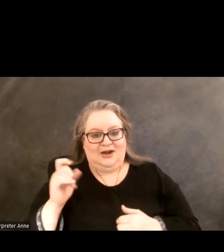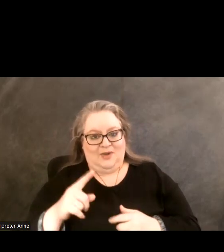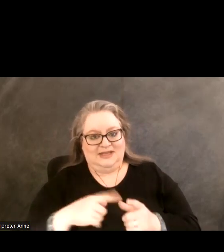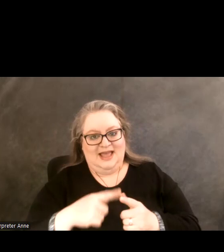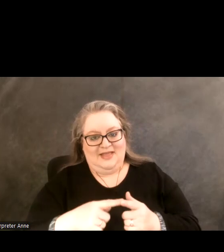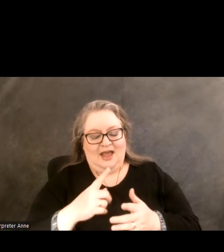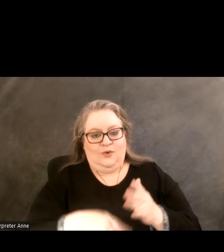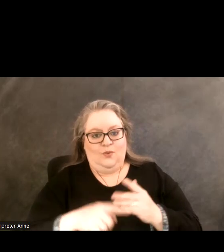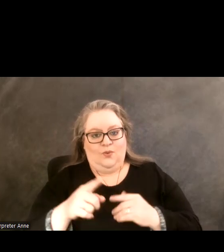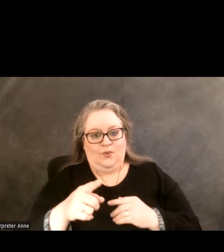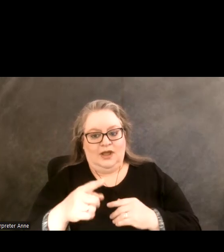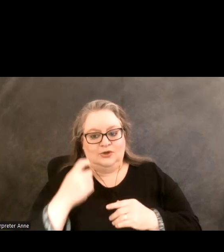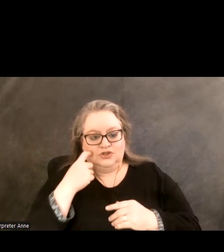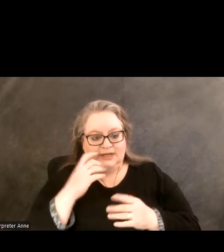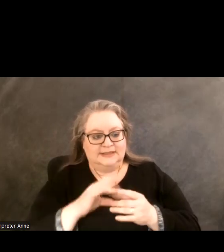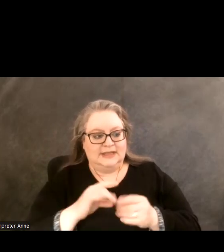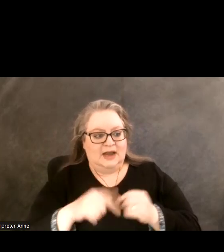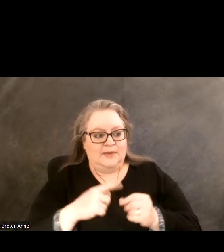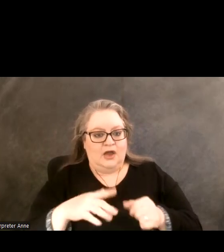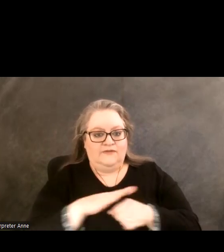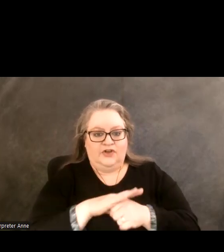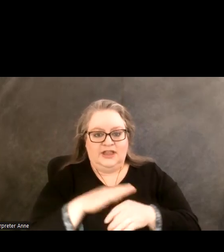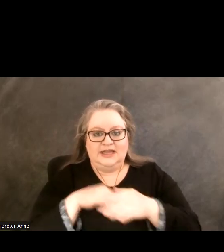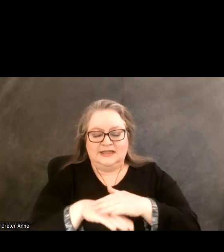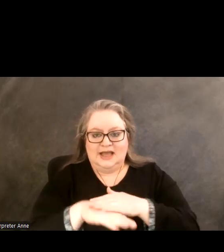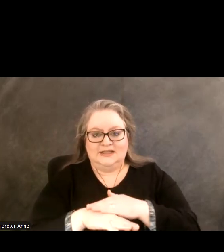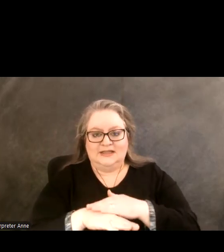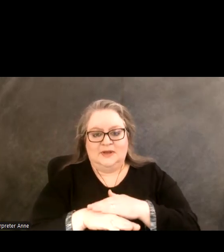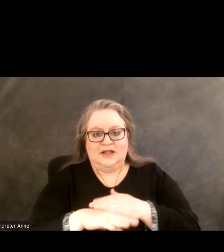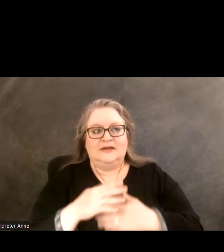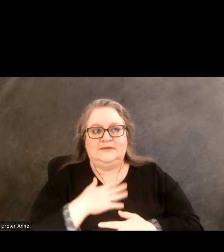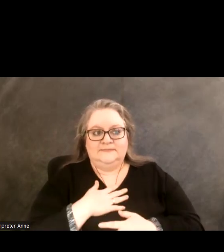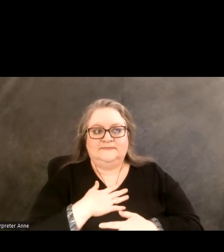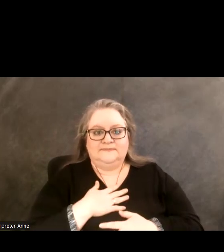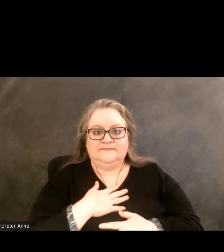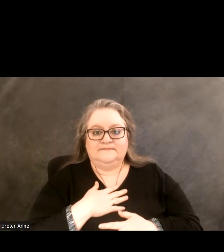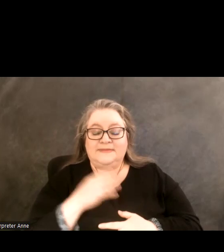you just said about fully accessible, just yes thank you,